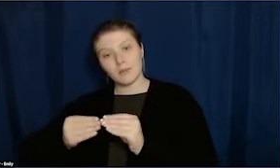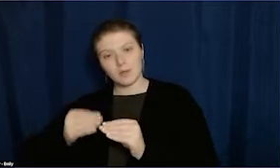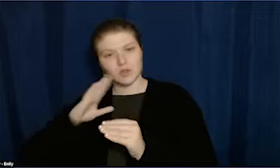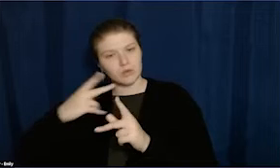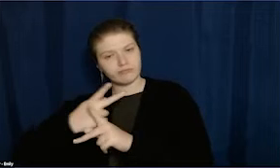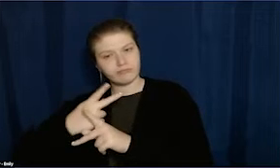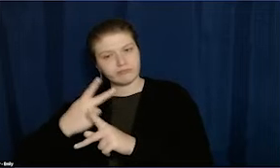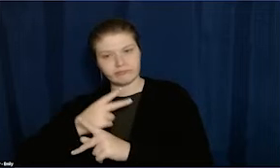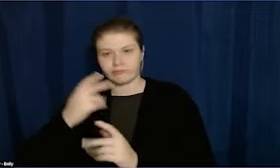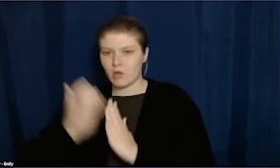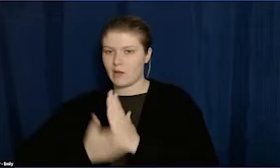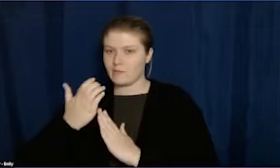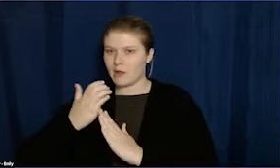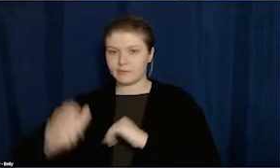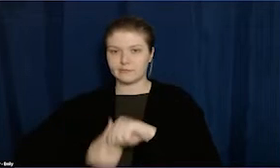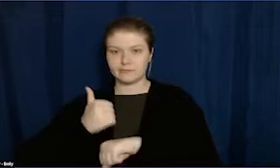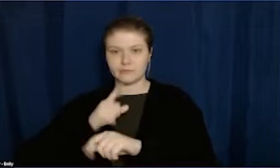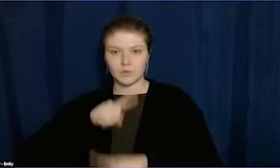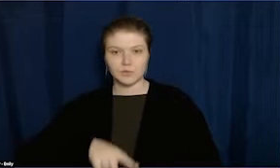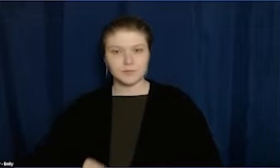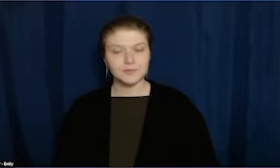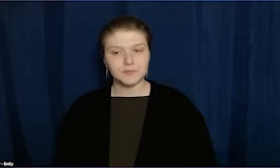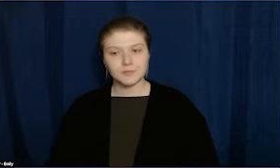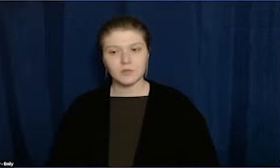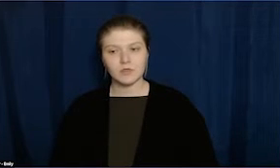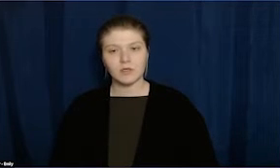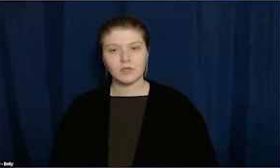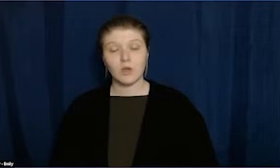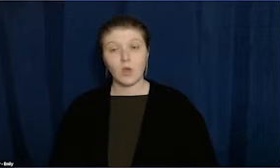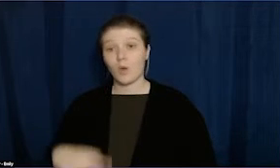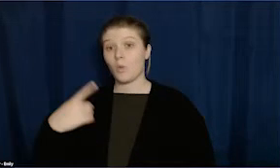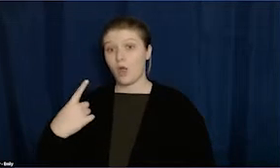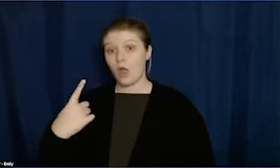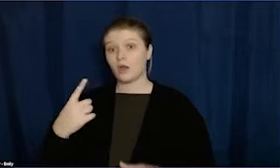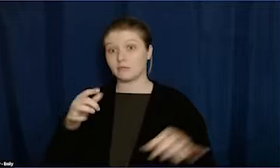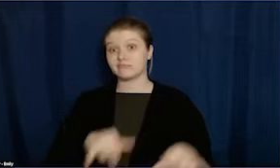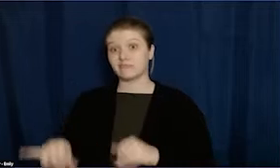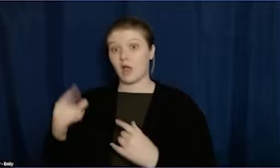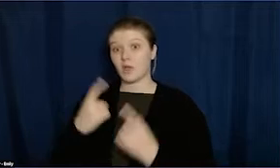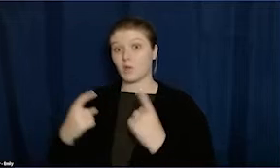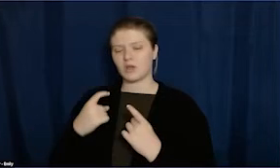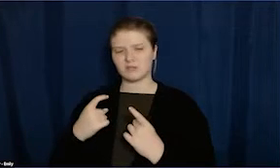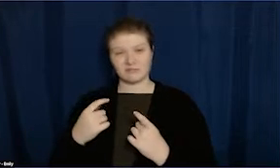The most common question I get here is, is there a offline template? So in FastLane, there used to be a little, you know,